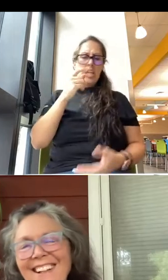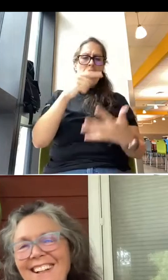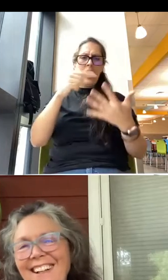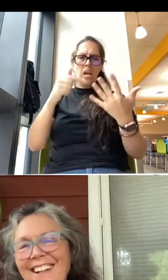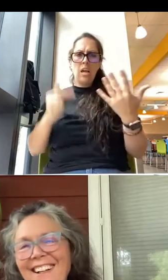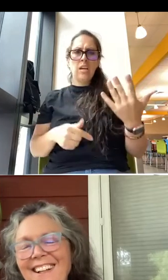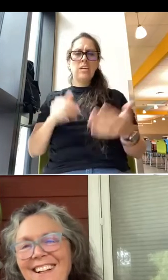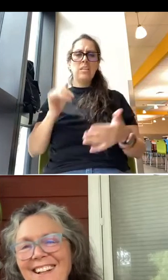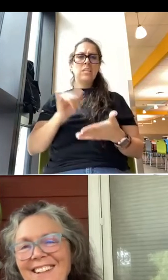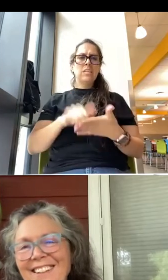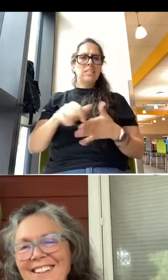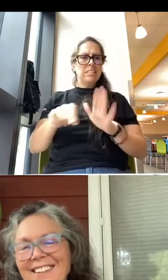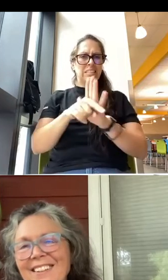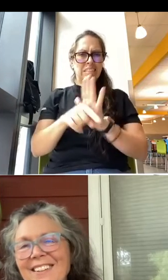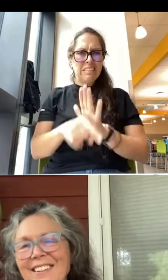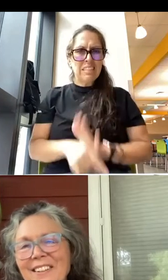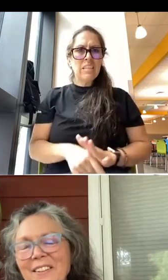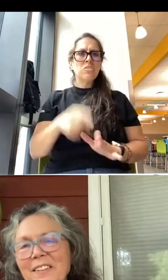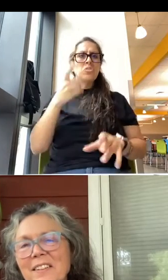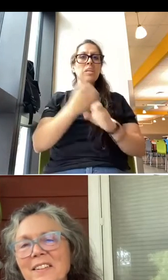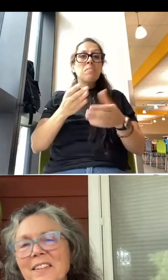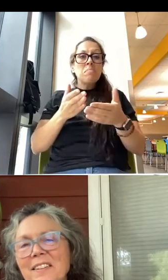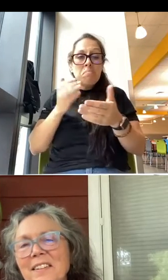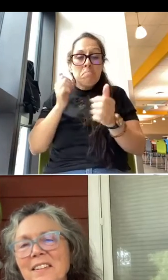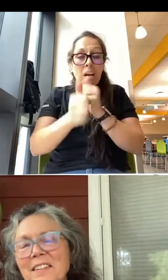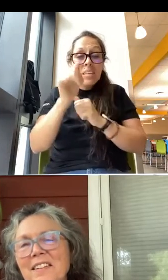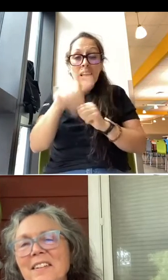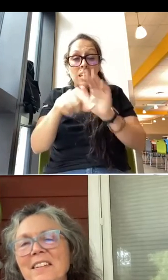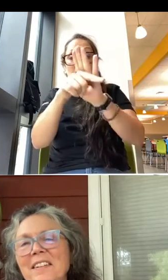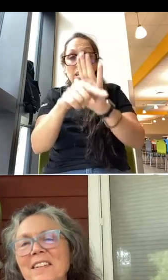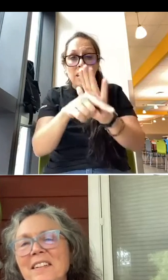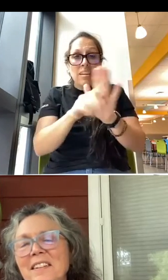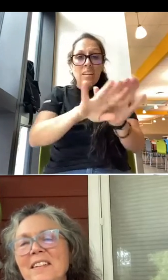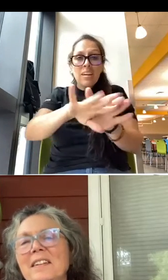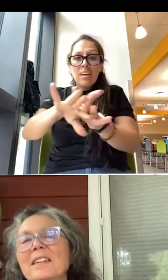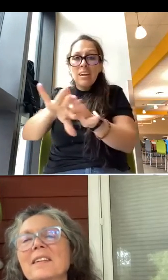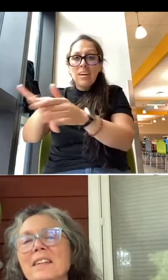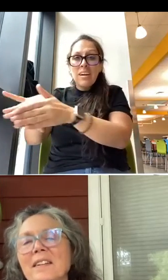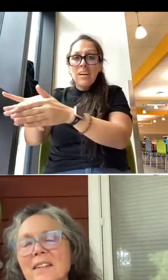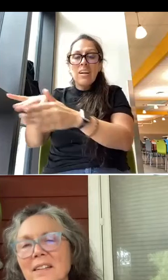get past some of that, and then like the kind of human aspect, just